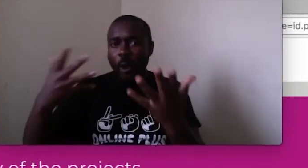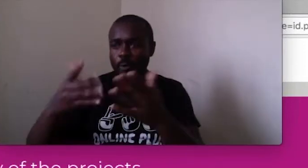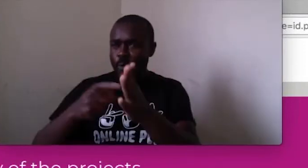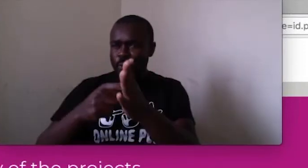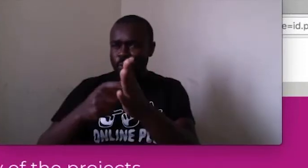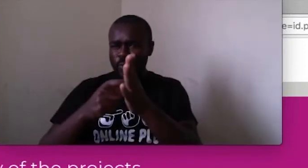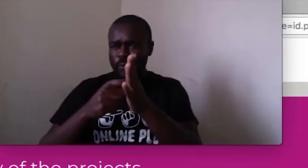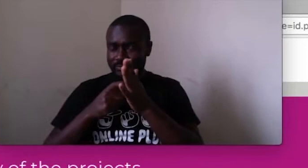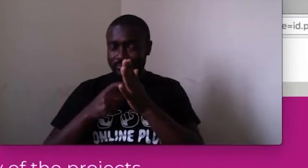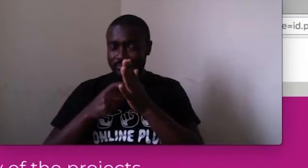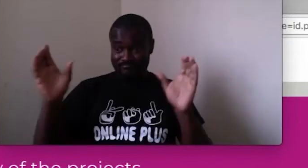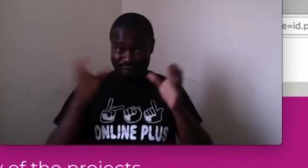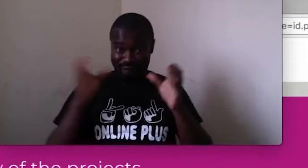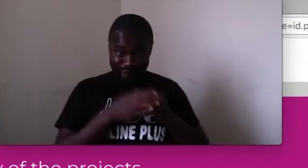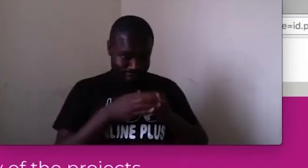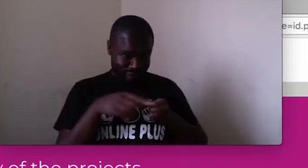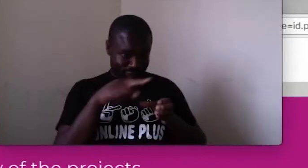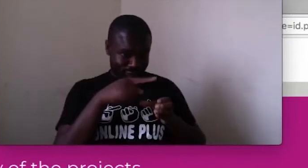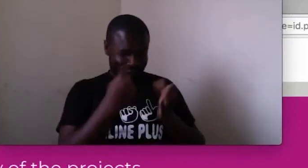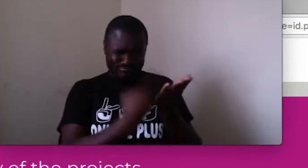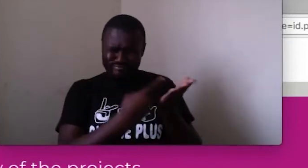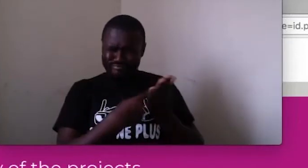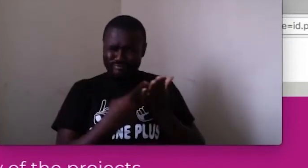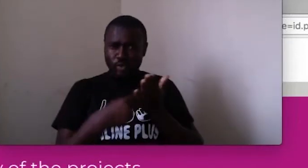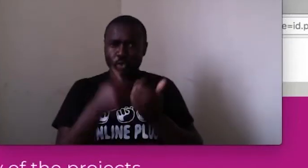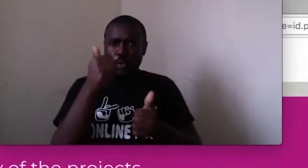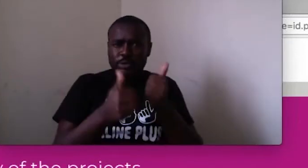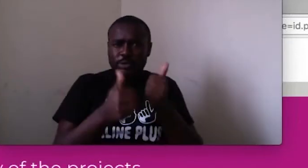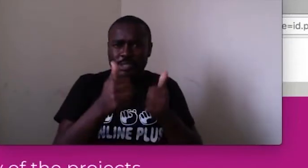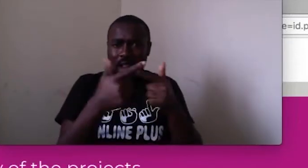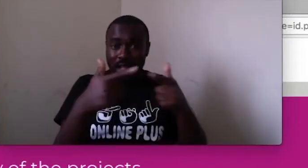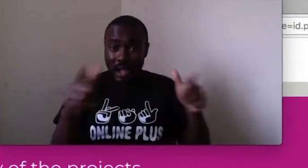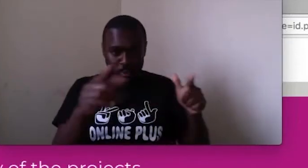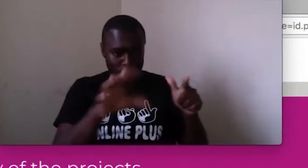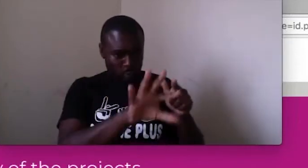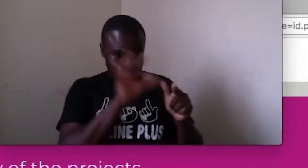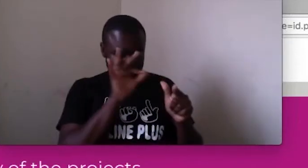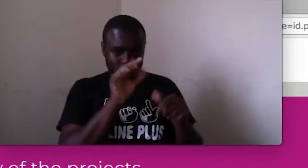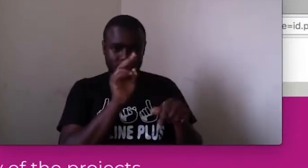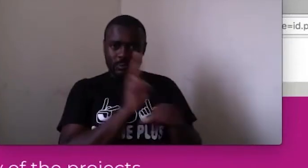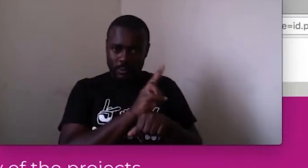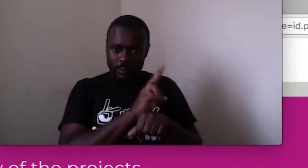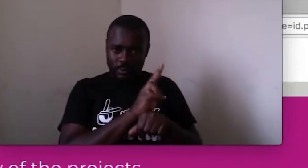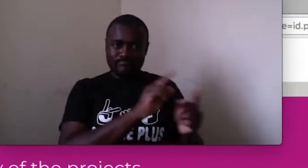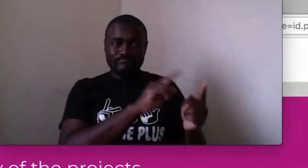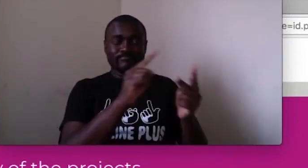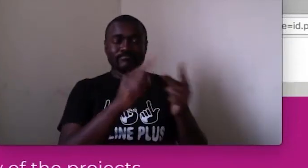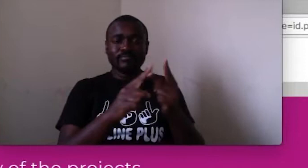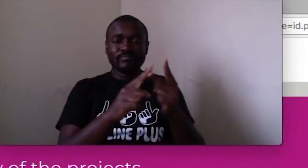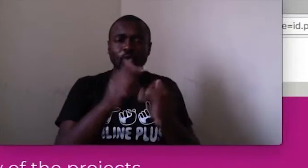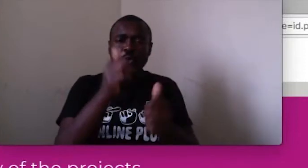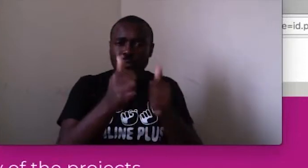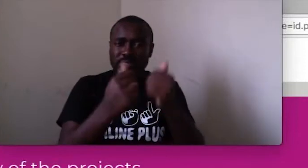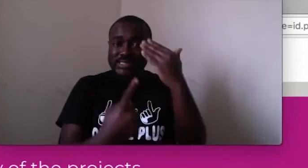So my project team we said meeting, discussing which language would we choose e